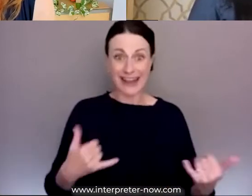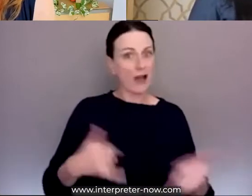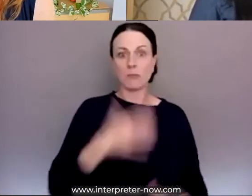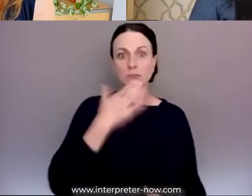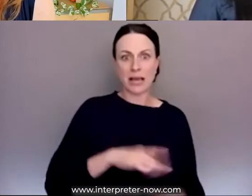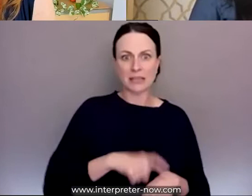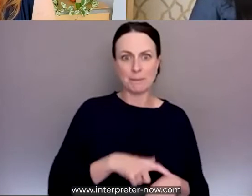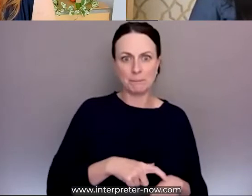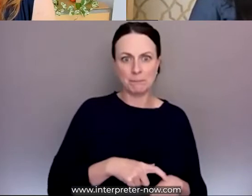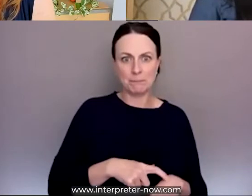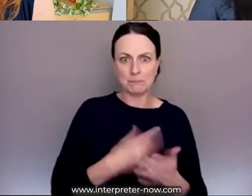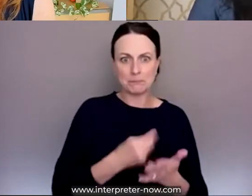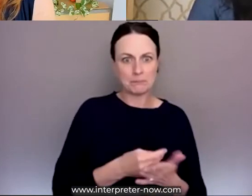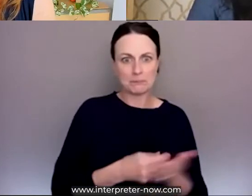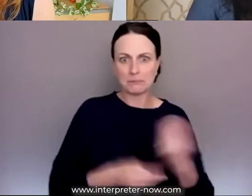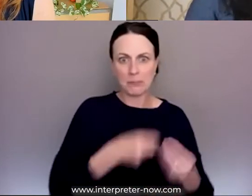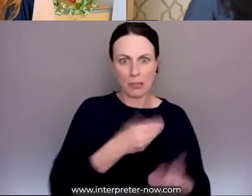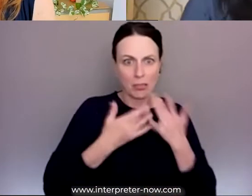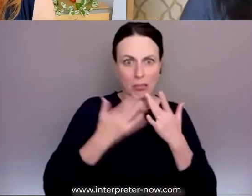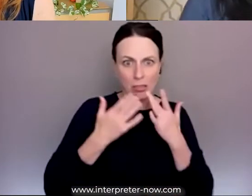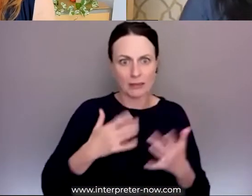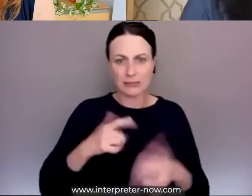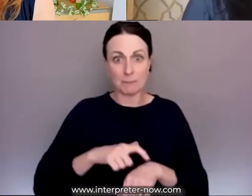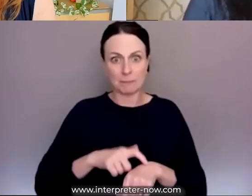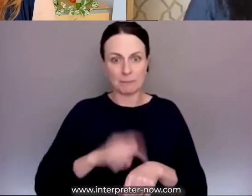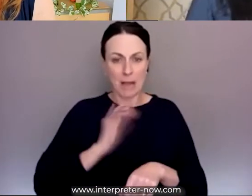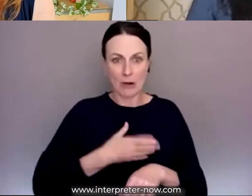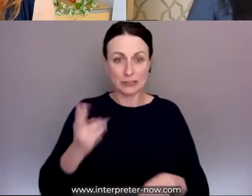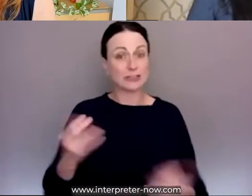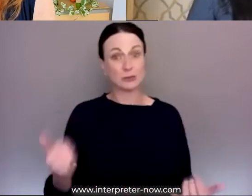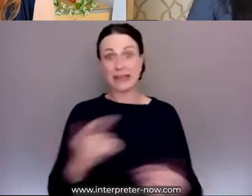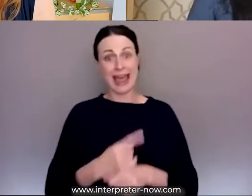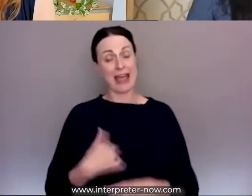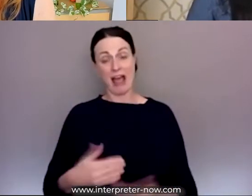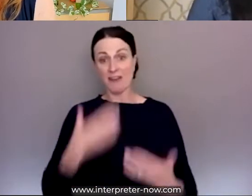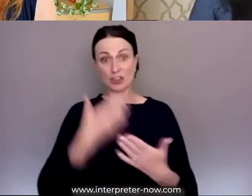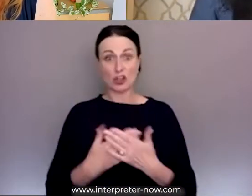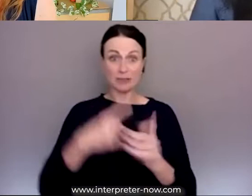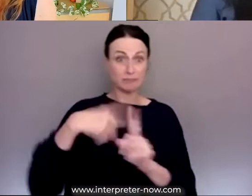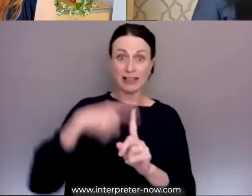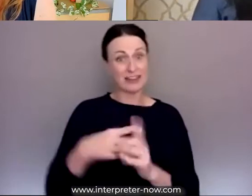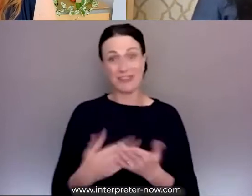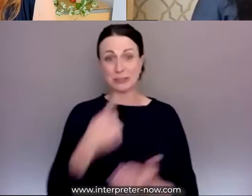So, it's pretty horrific. Today, I don't have a lot of good things to say.